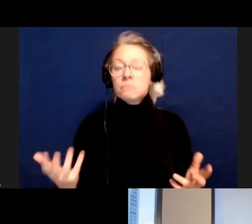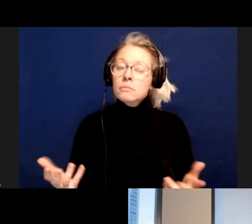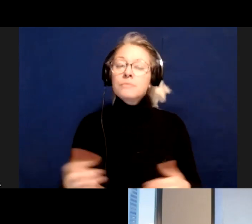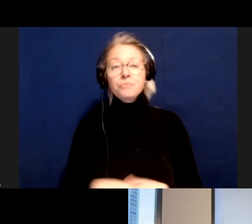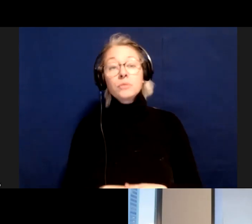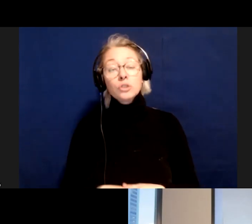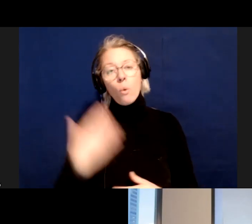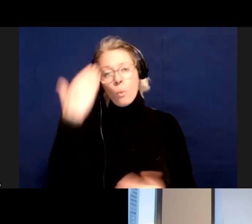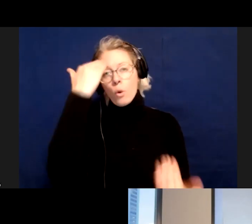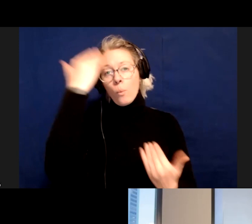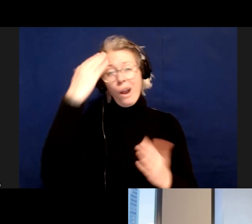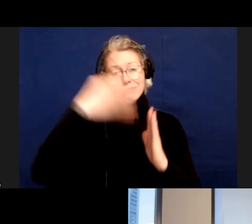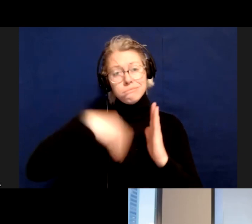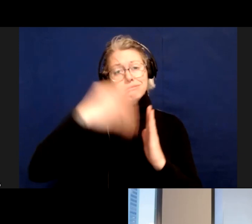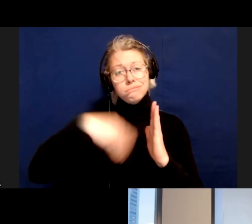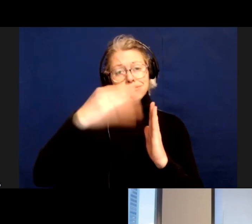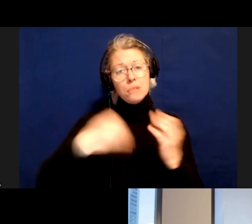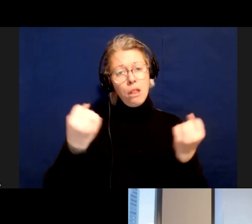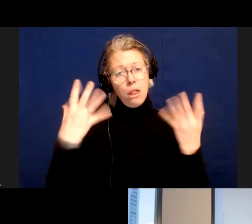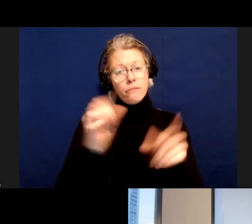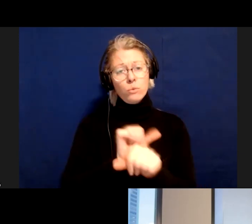it and we are we are working on that.